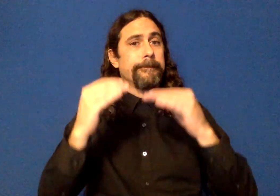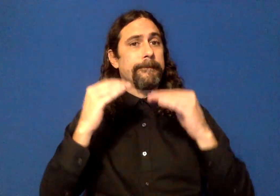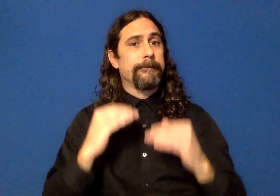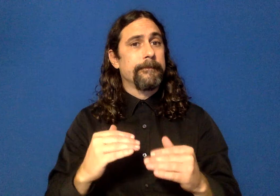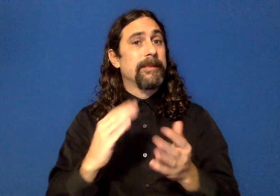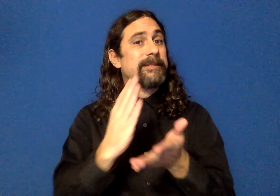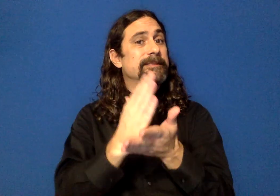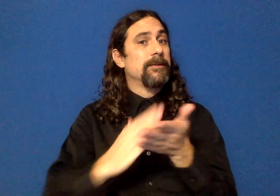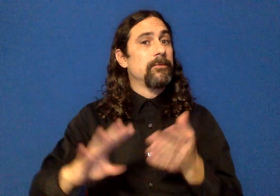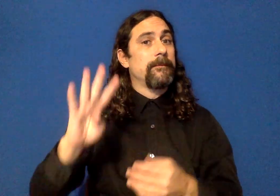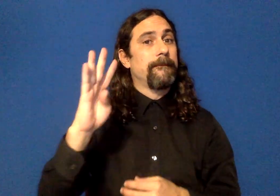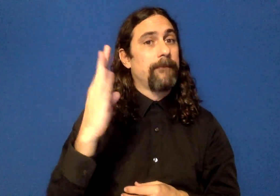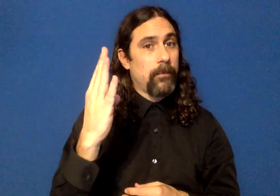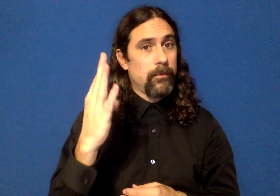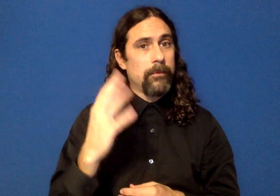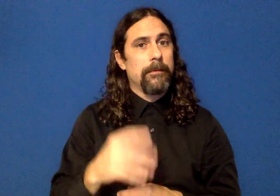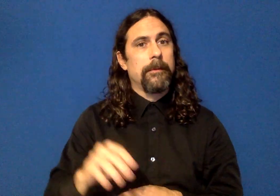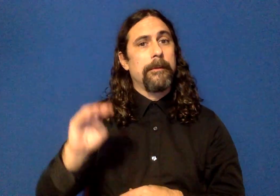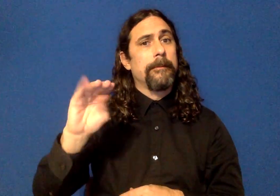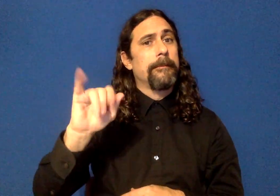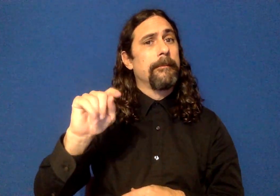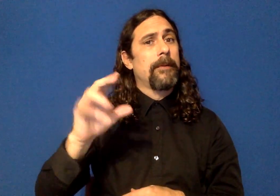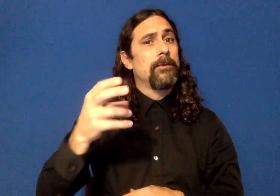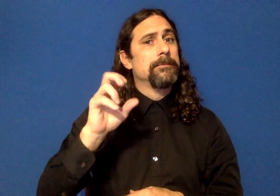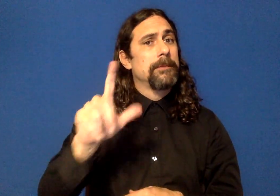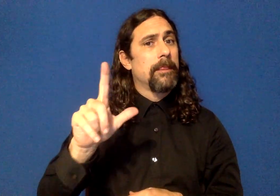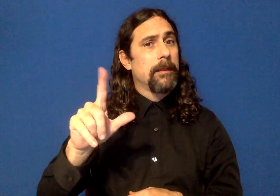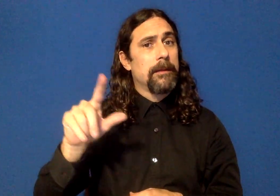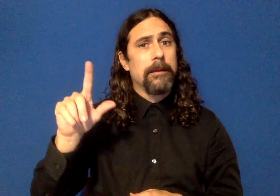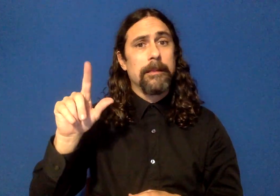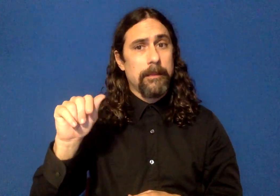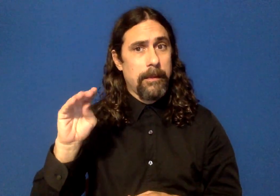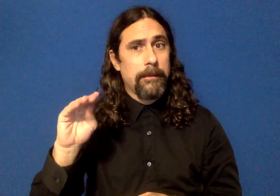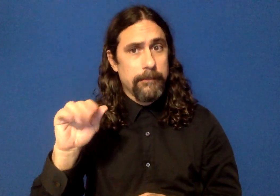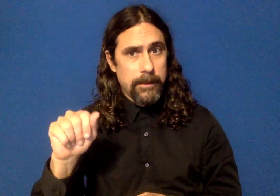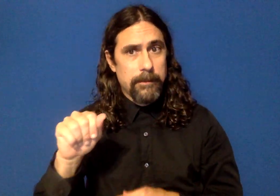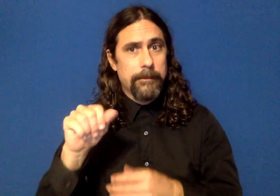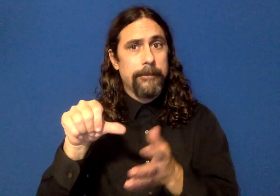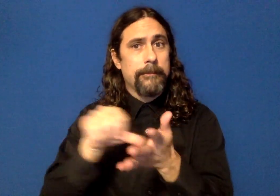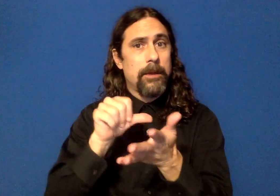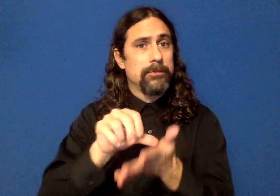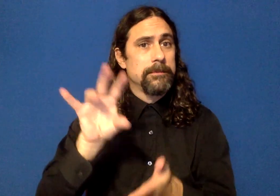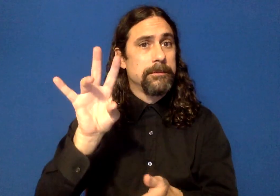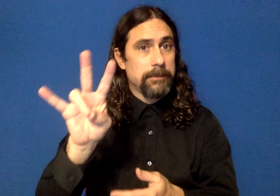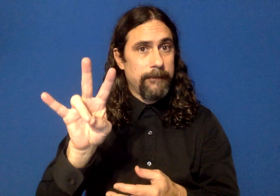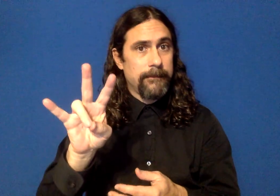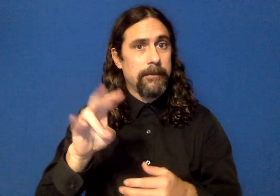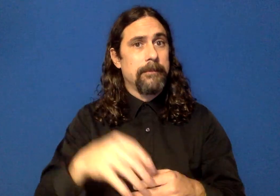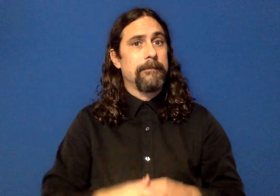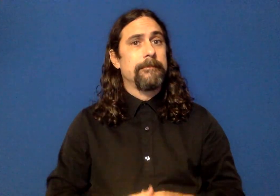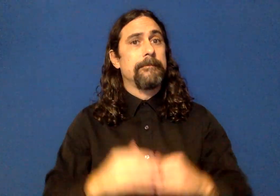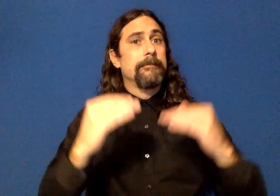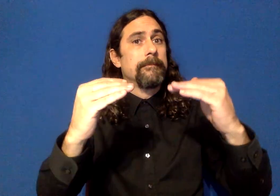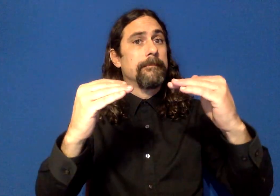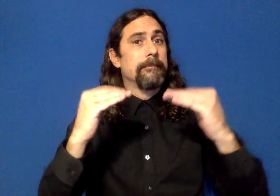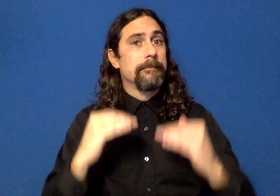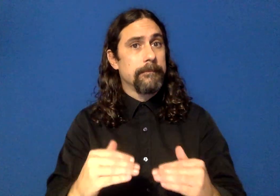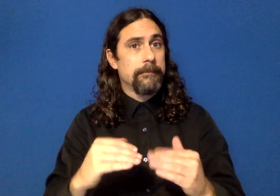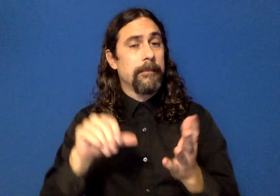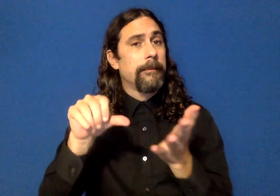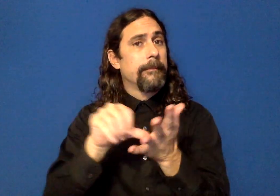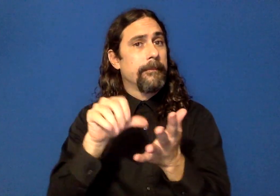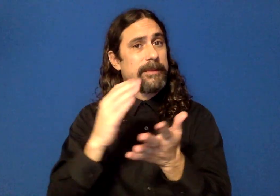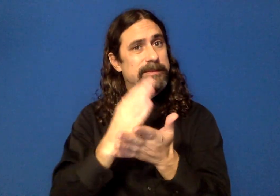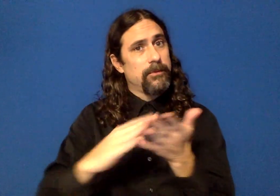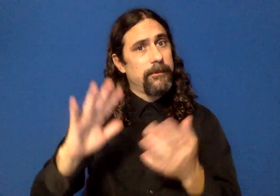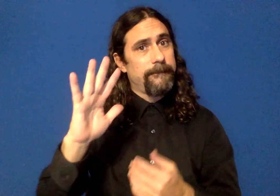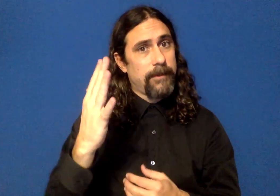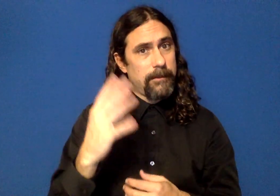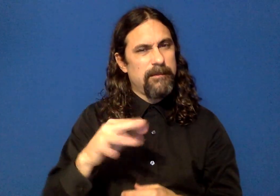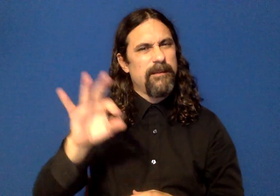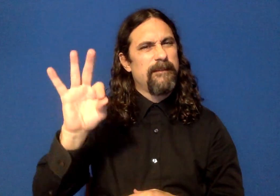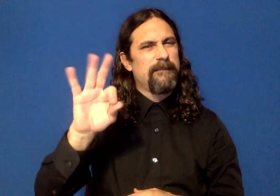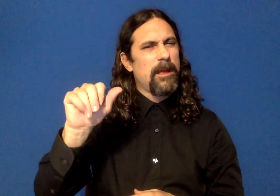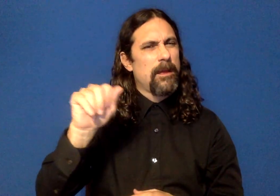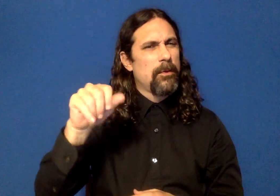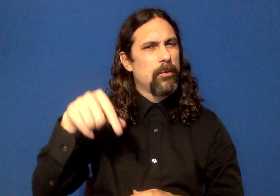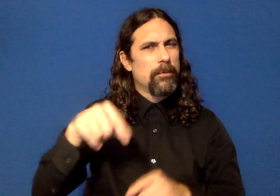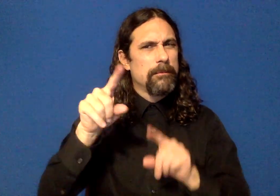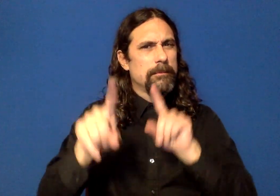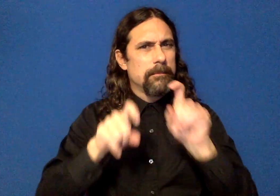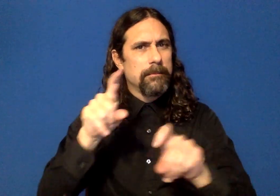Section 4. Mitchell-Lama 7 Section 5. Frequently Asked Questions 9